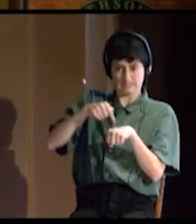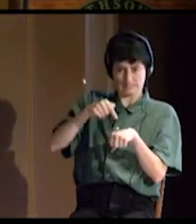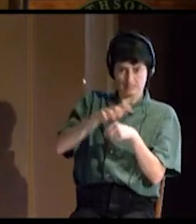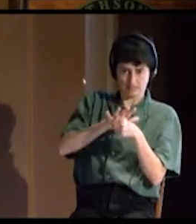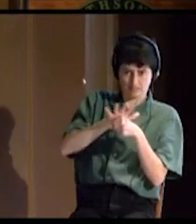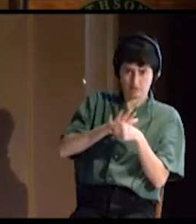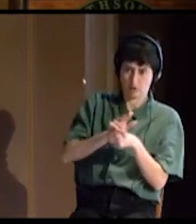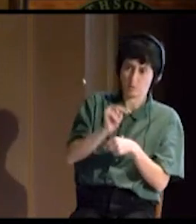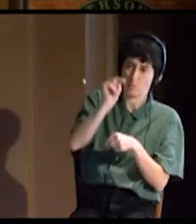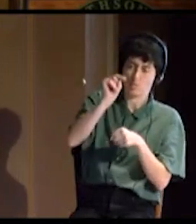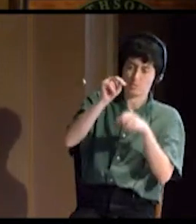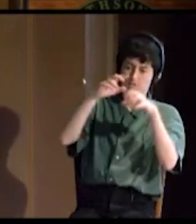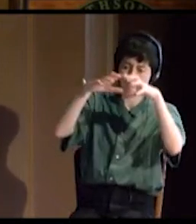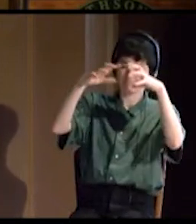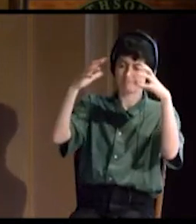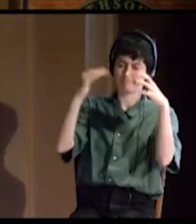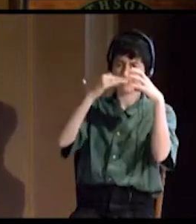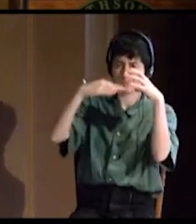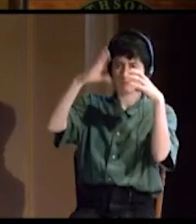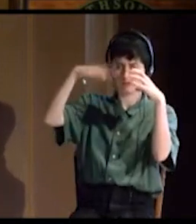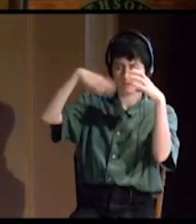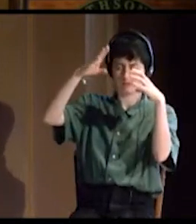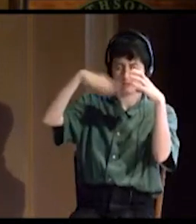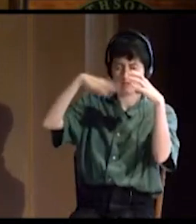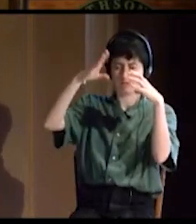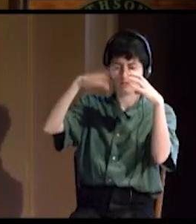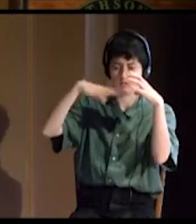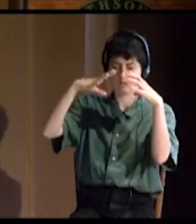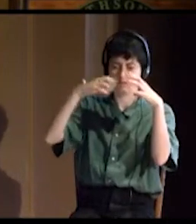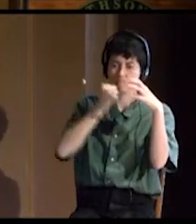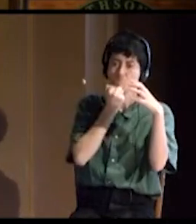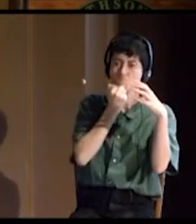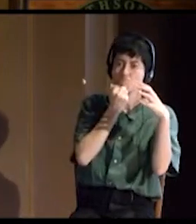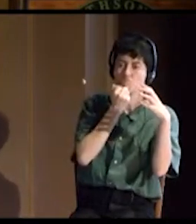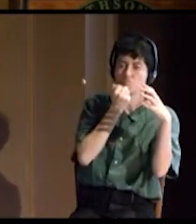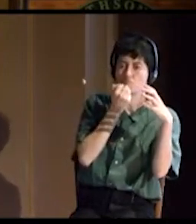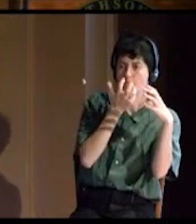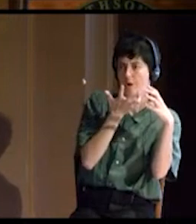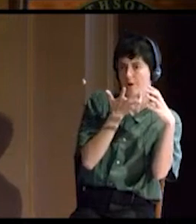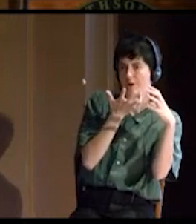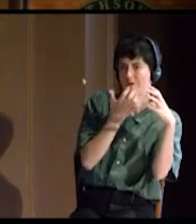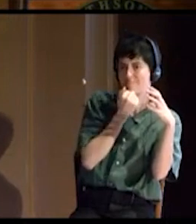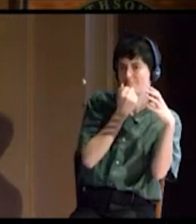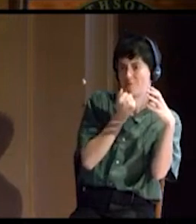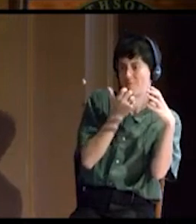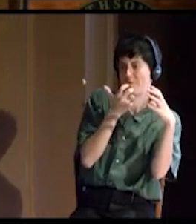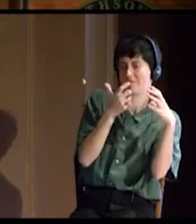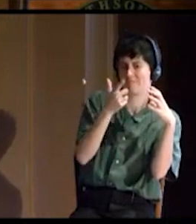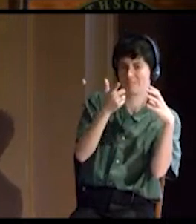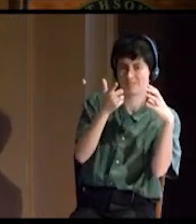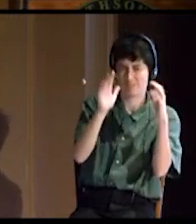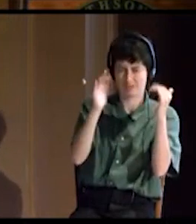So we must consider what the climate looked like in these regions 50 million years ago. And if we look at the plot in the lower left